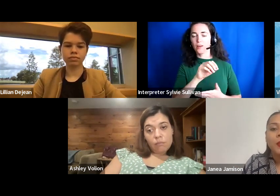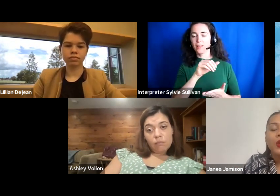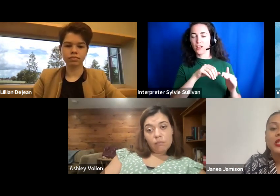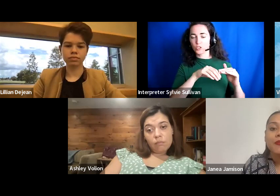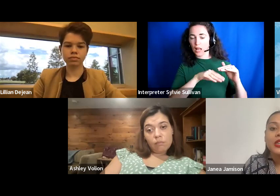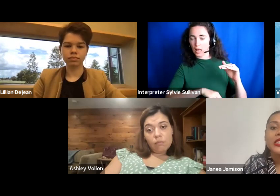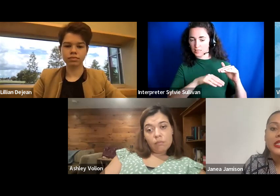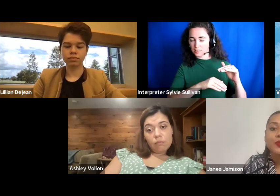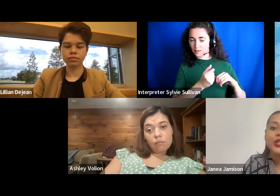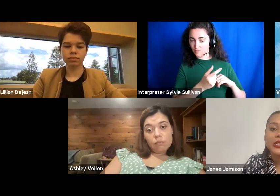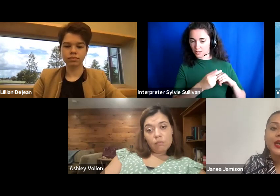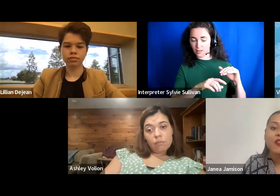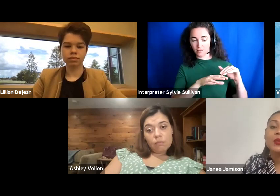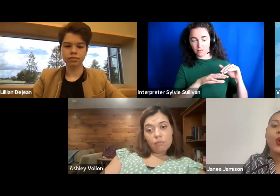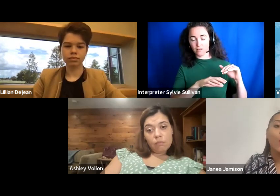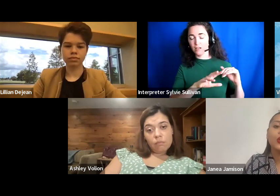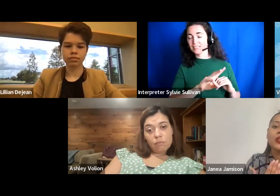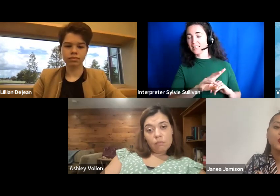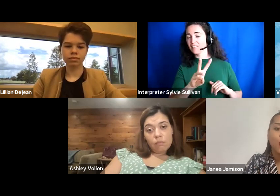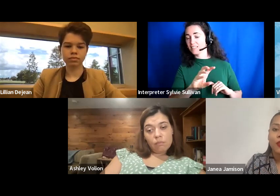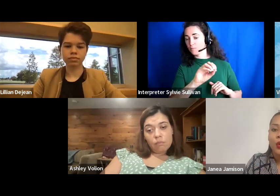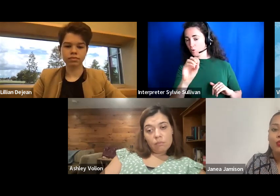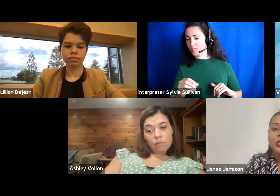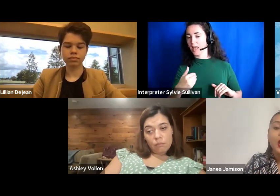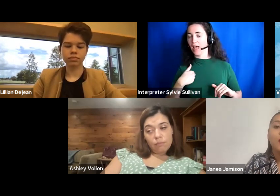only about 76% of people owning smartphones.